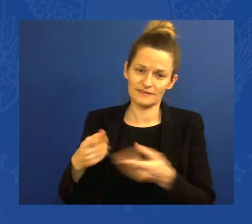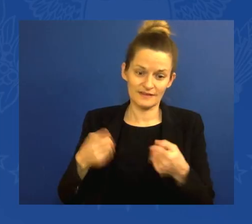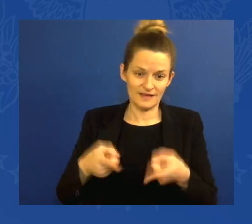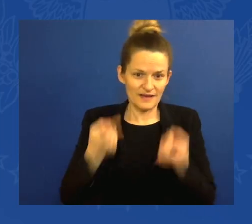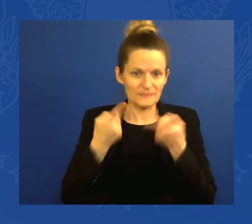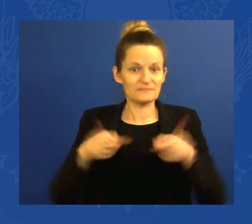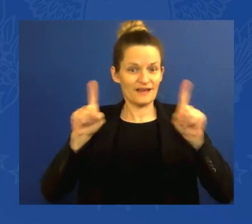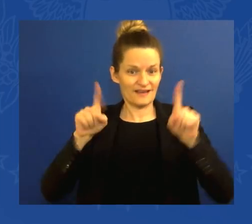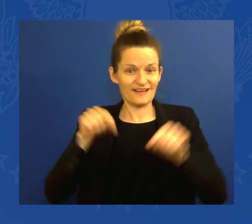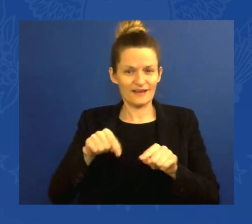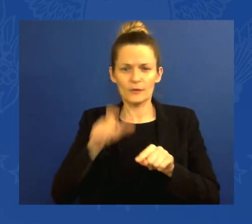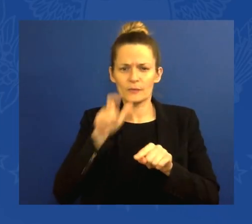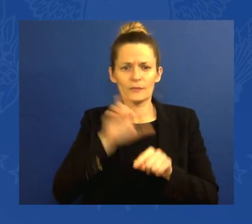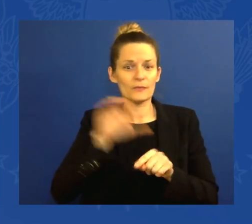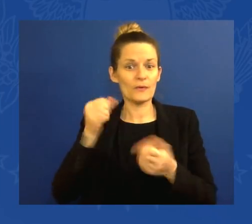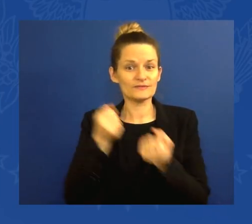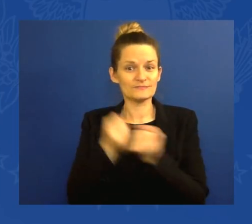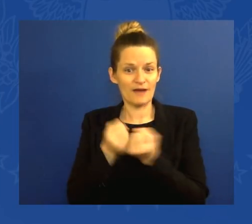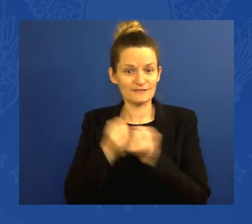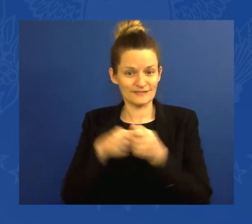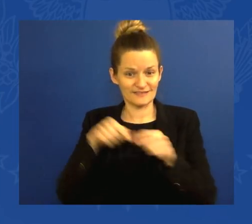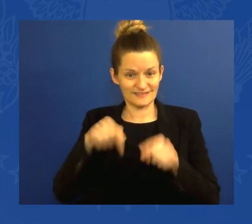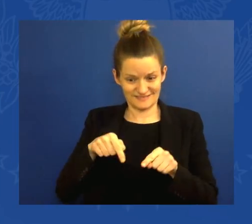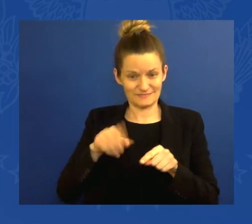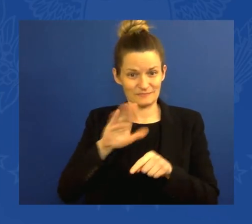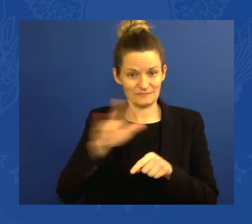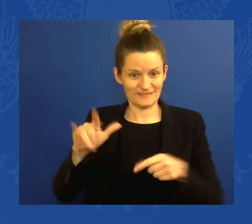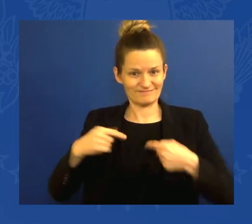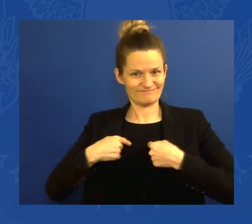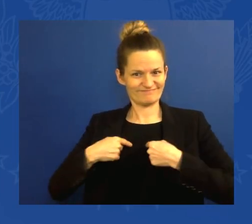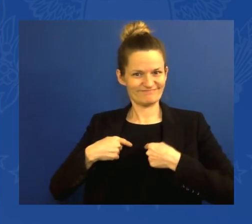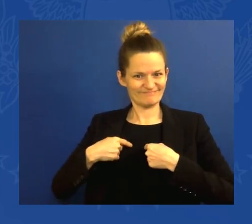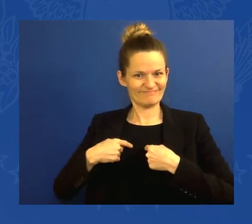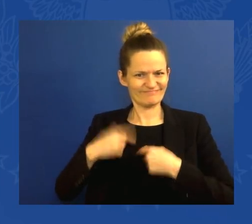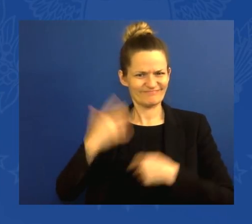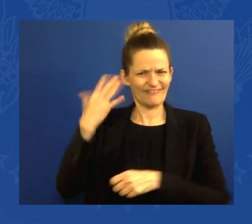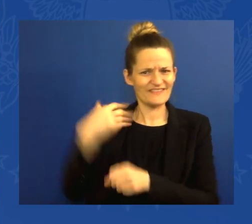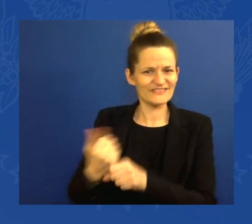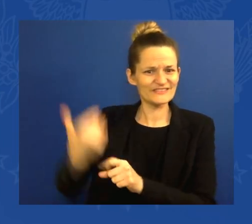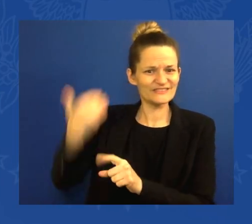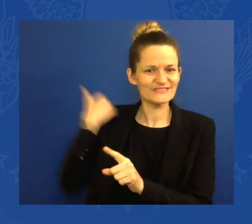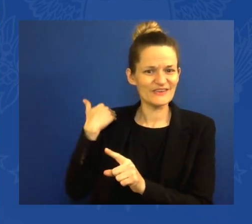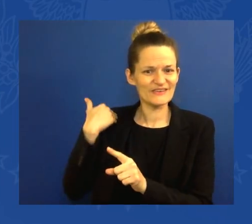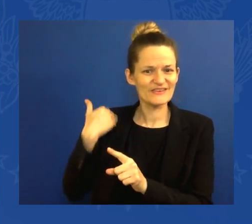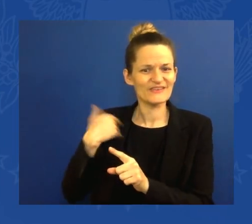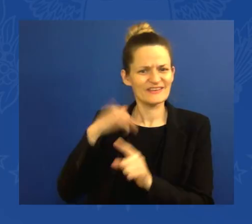were it not for a bipartisan group of legislators, many of whom are here today.